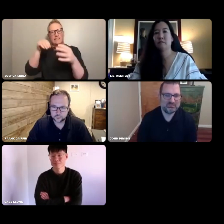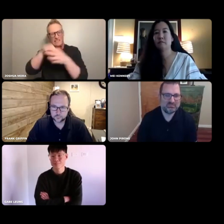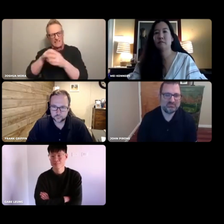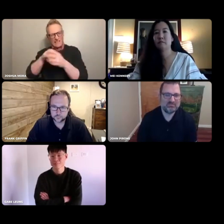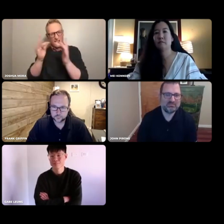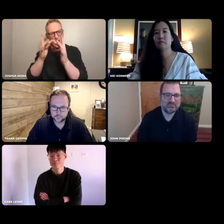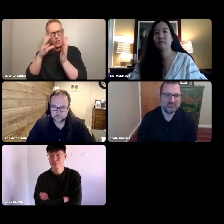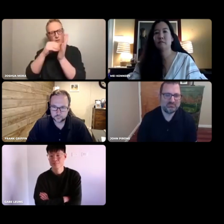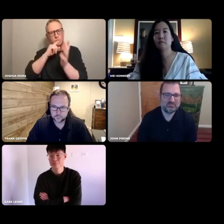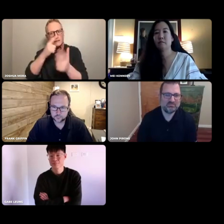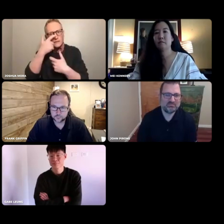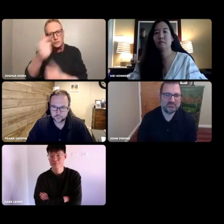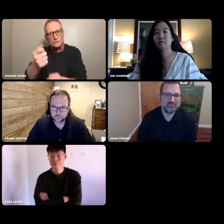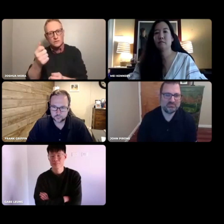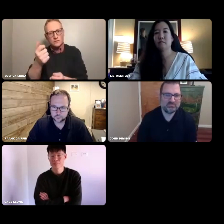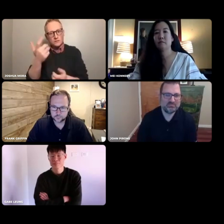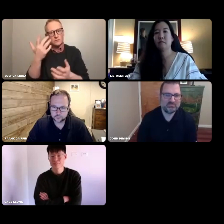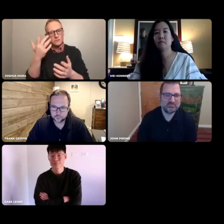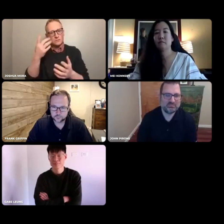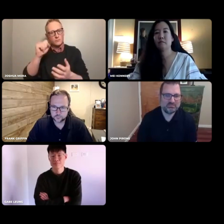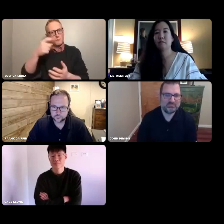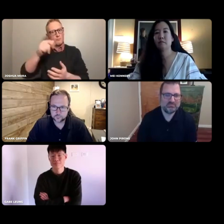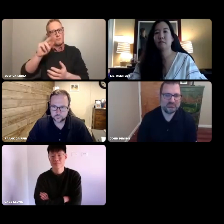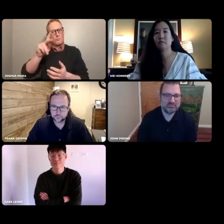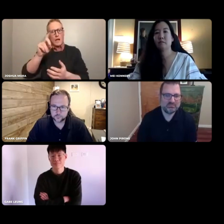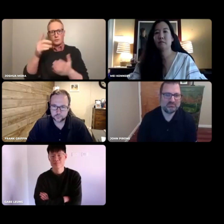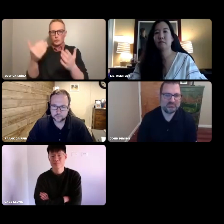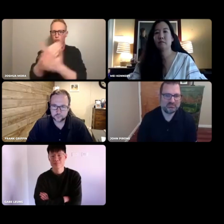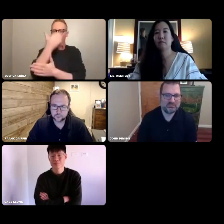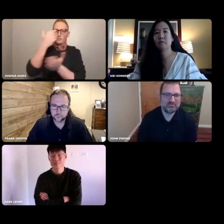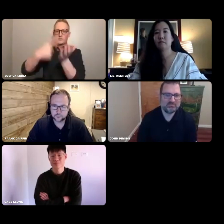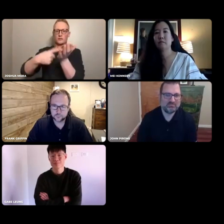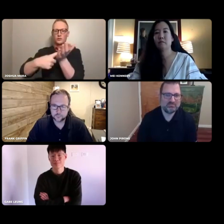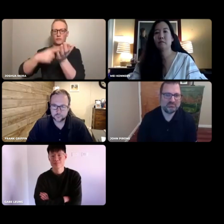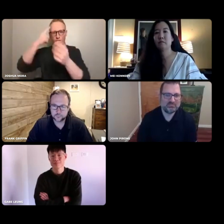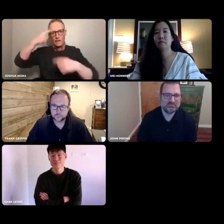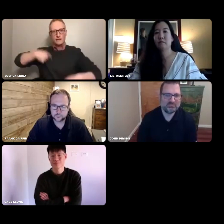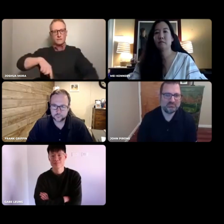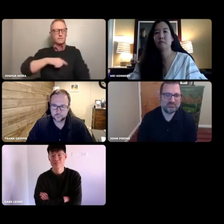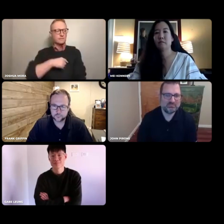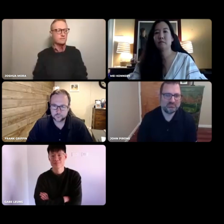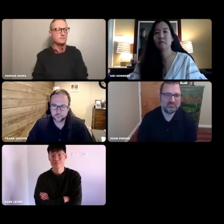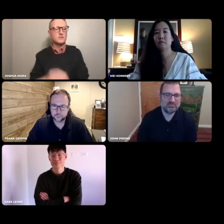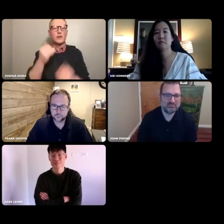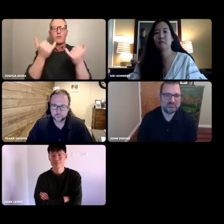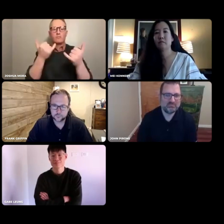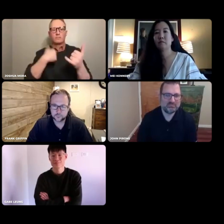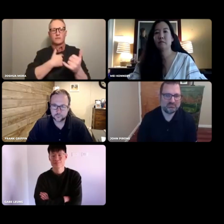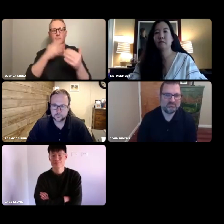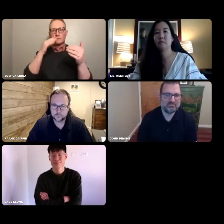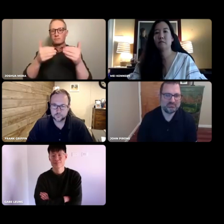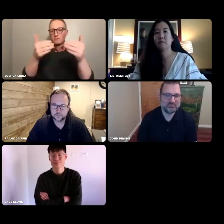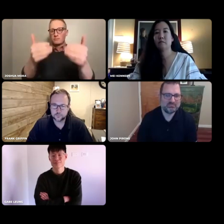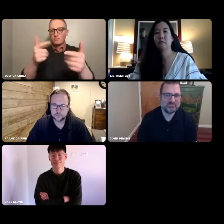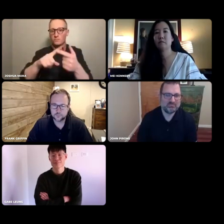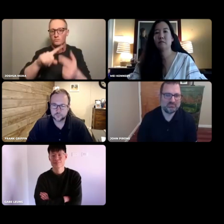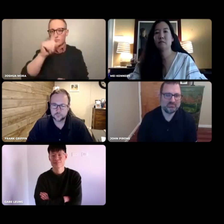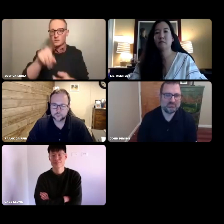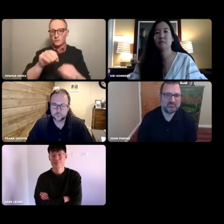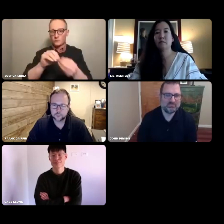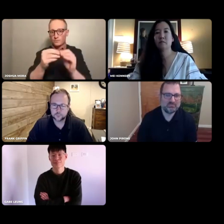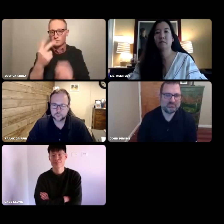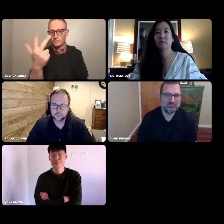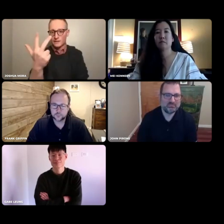Institutions have to write new language in their bylaws to accommodate in an e-learning